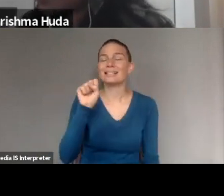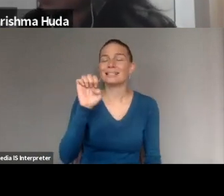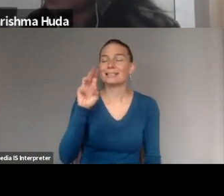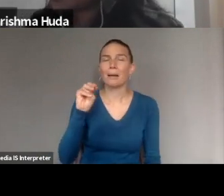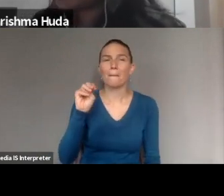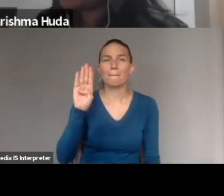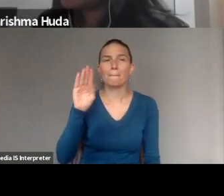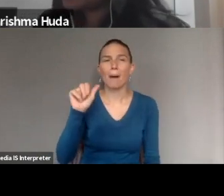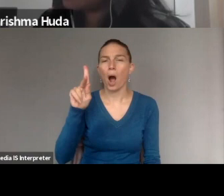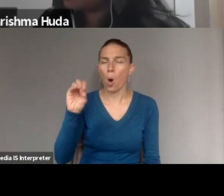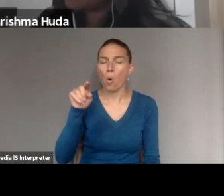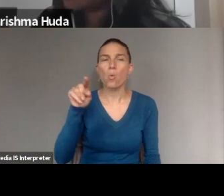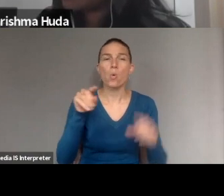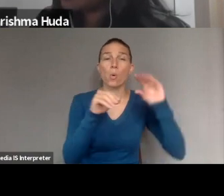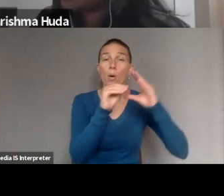has increased its benefit level by 33%